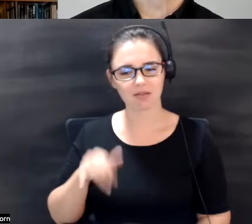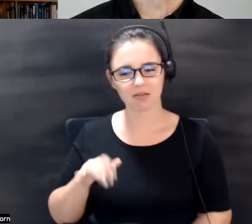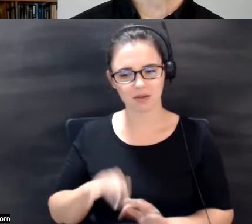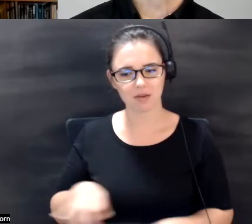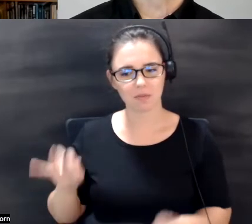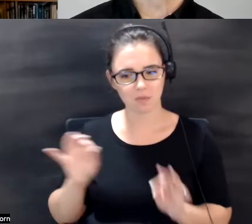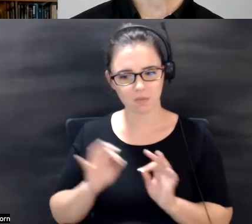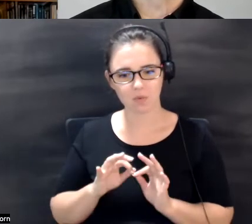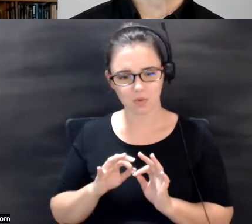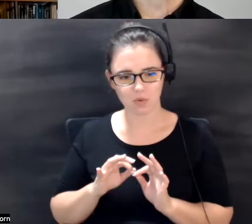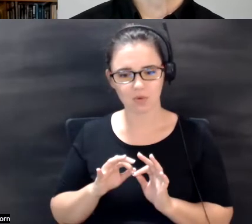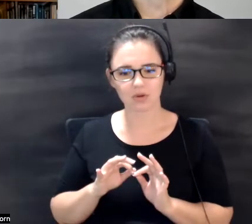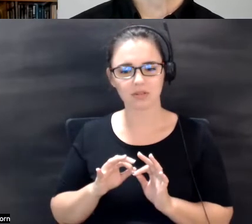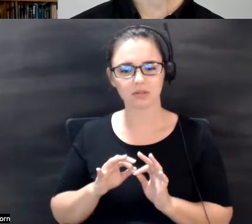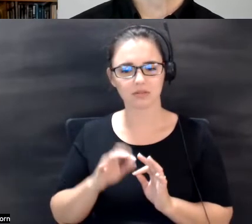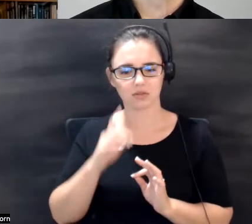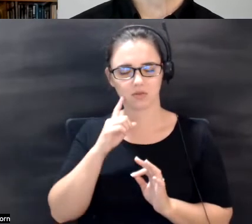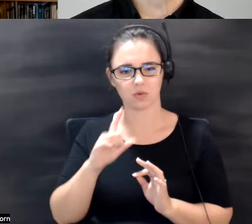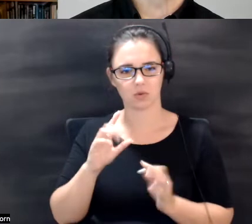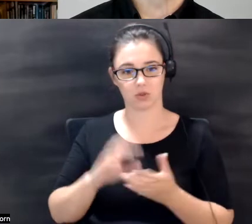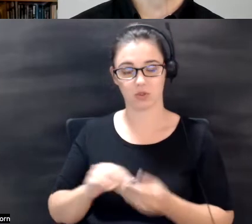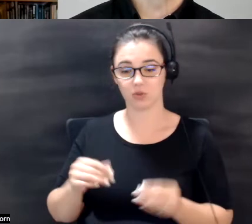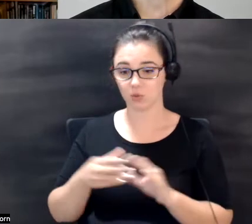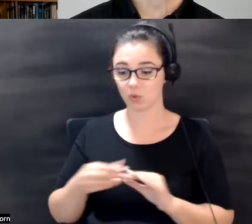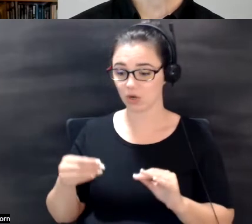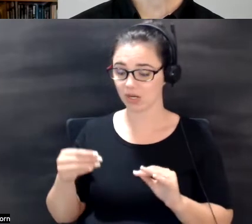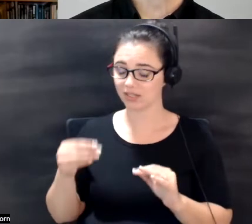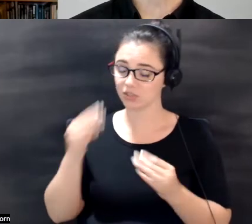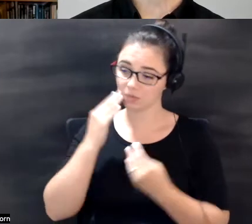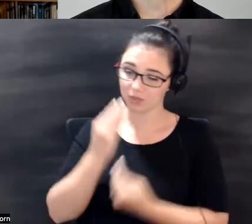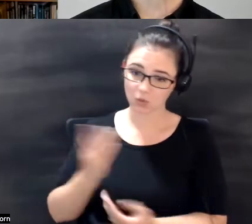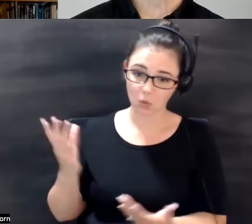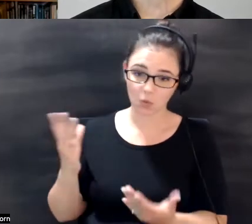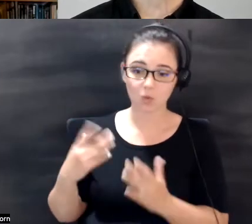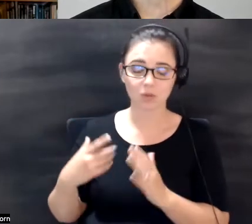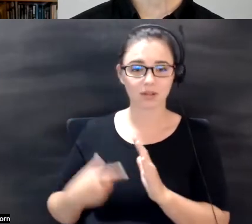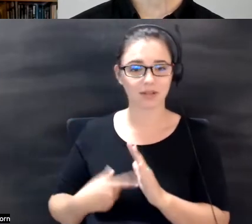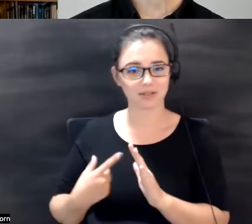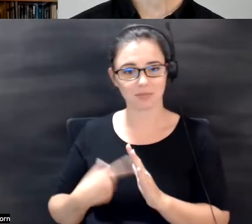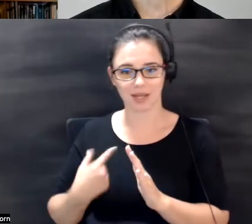I think it's really important for stories to be told. And then sometimes we see ourselves in other people's stories,